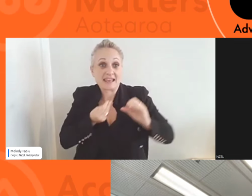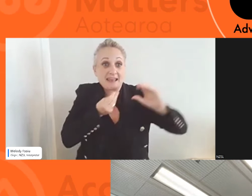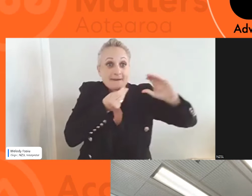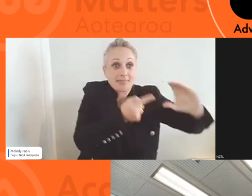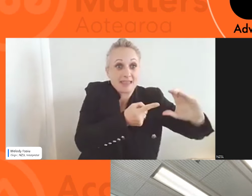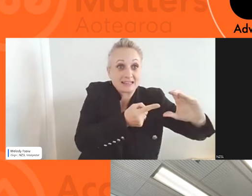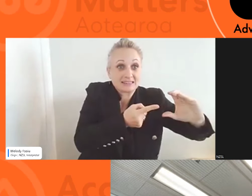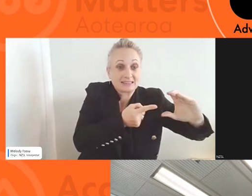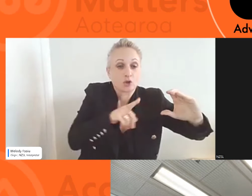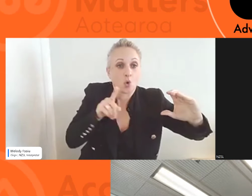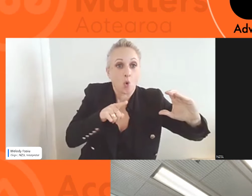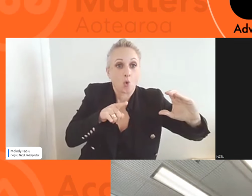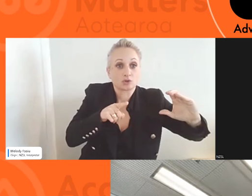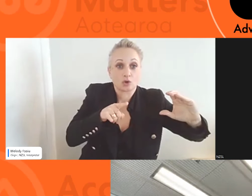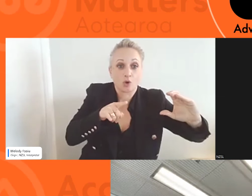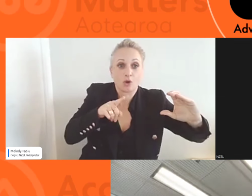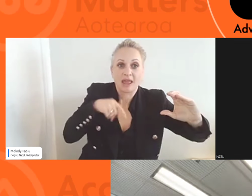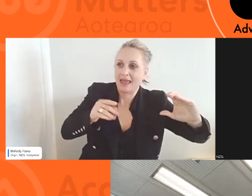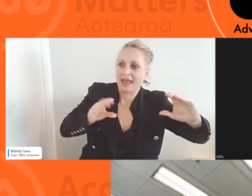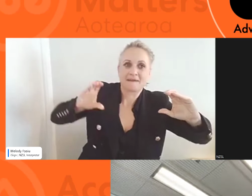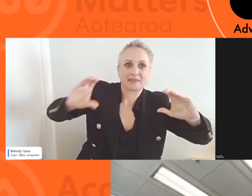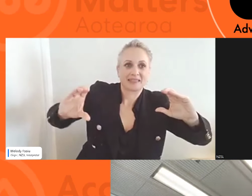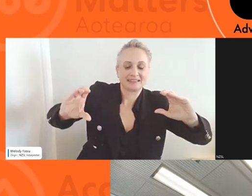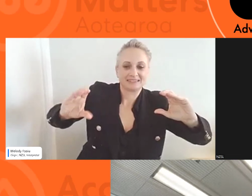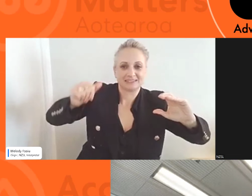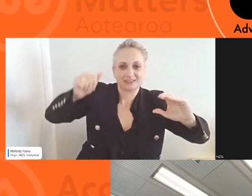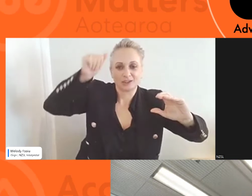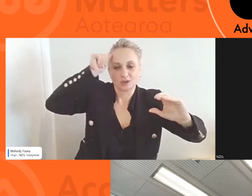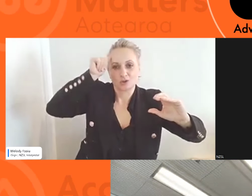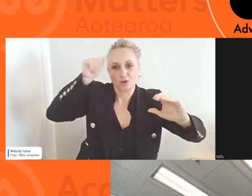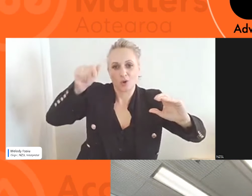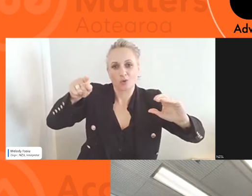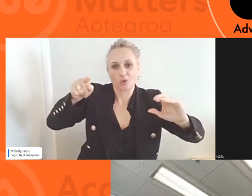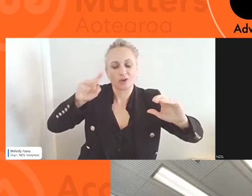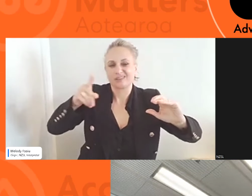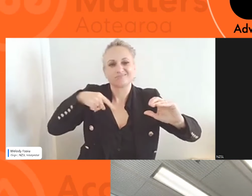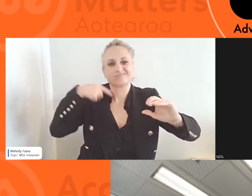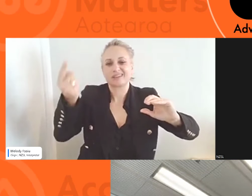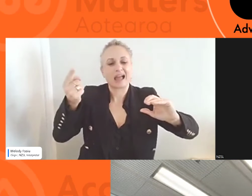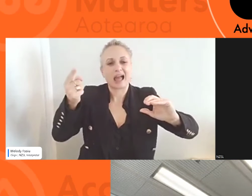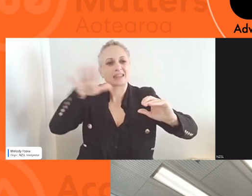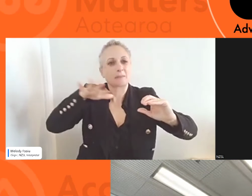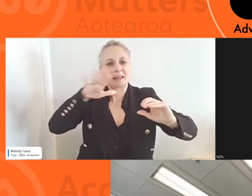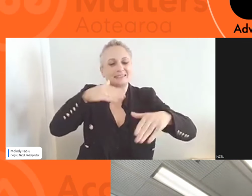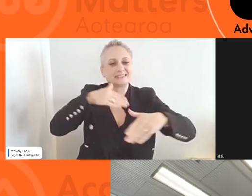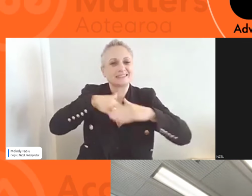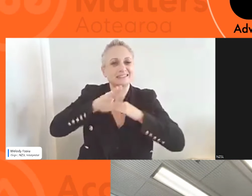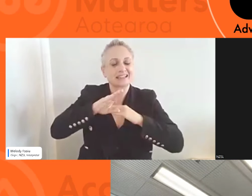type of model, very common in a lot of other jurisdictions around the world, where you allow value capture, so much goes to the land